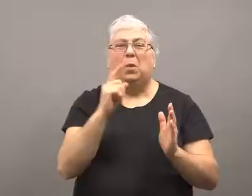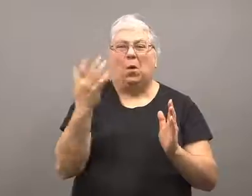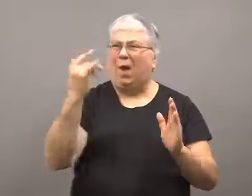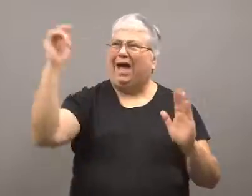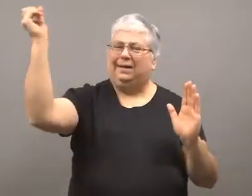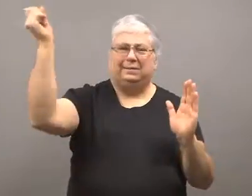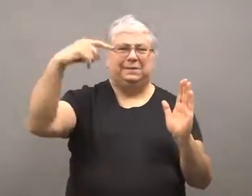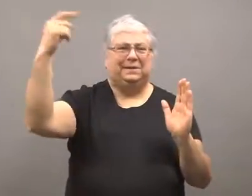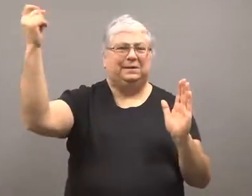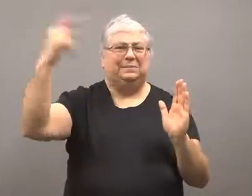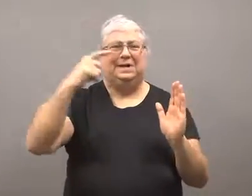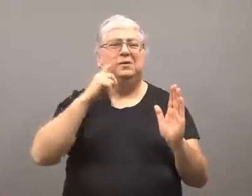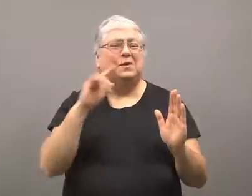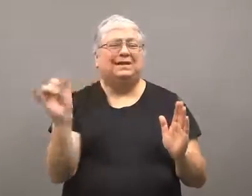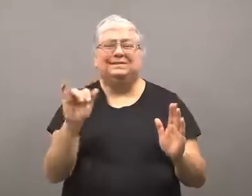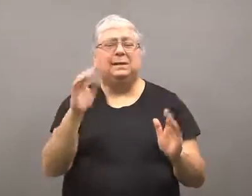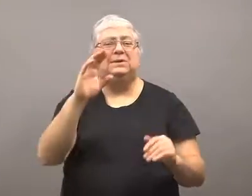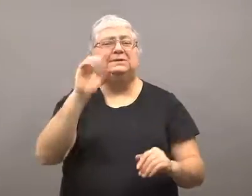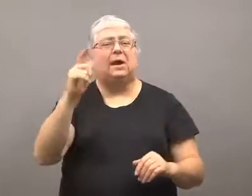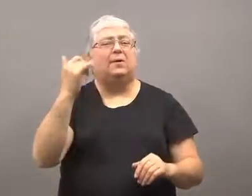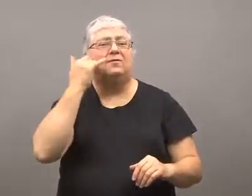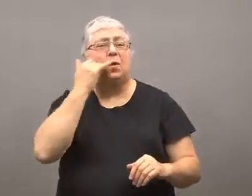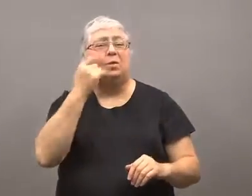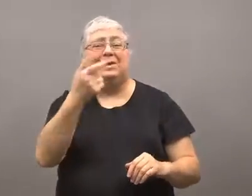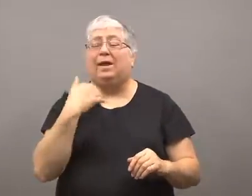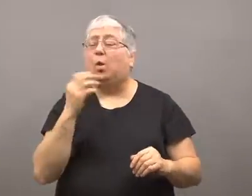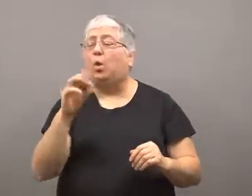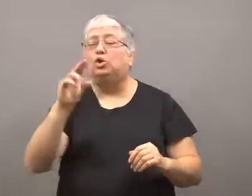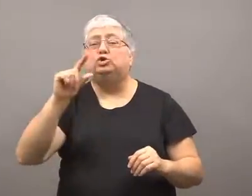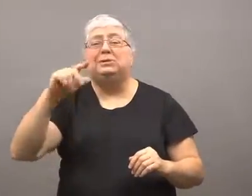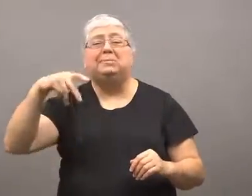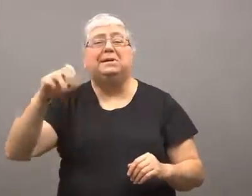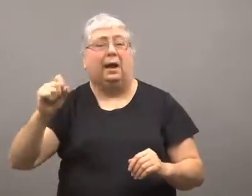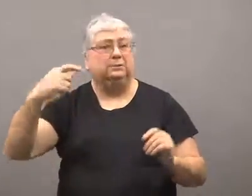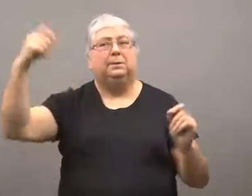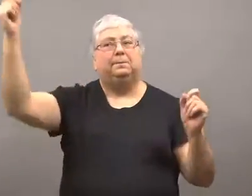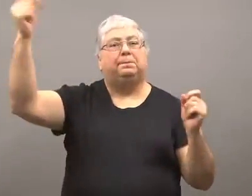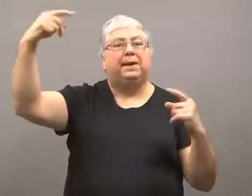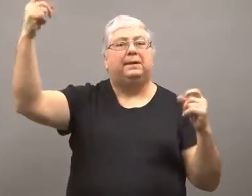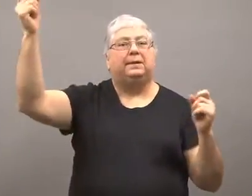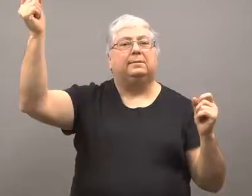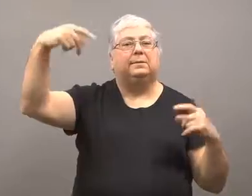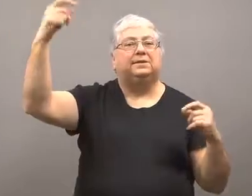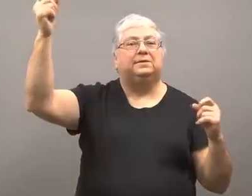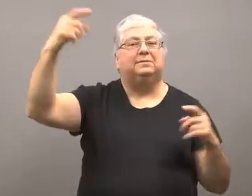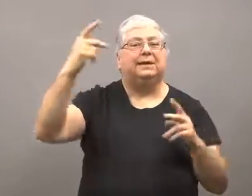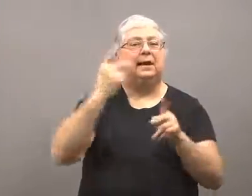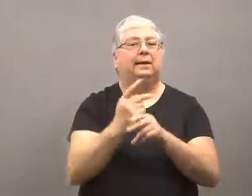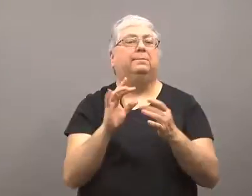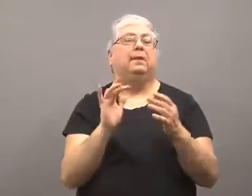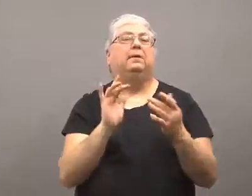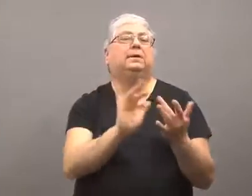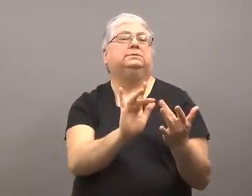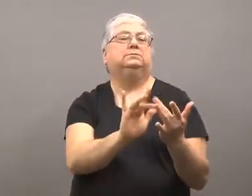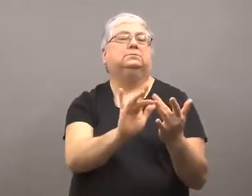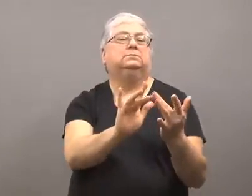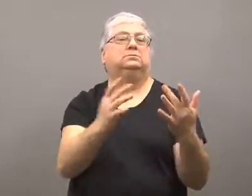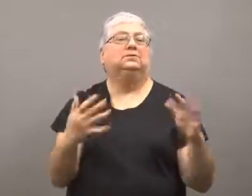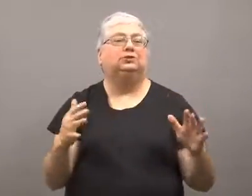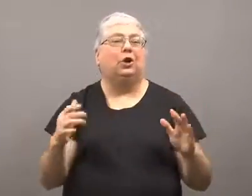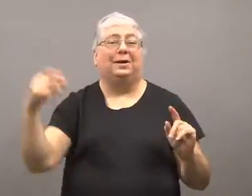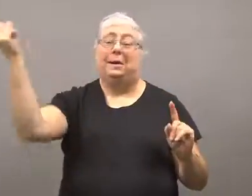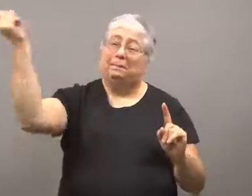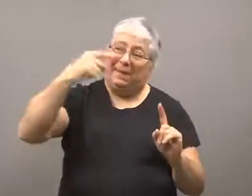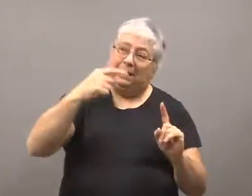These pings are similar to what happens with a cell phone or GPS unit.